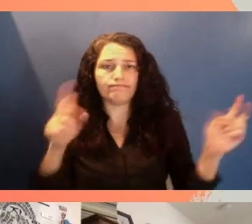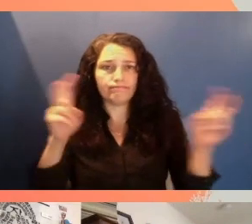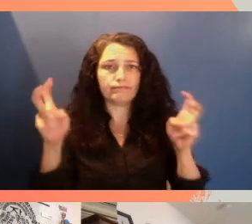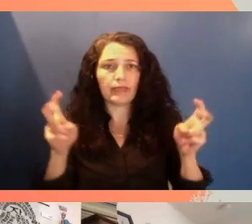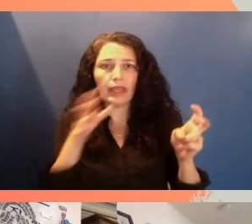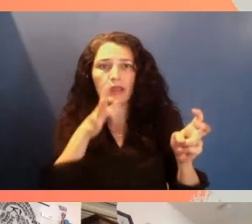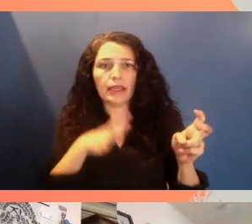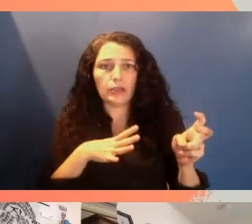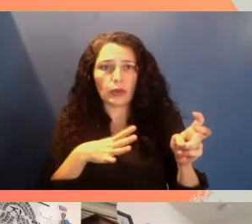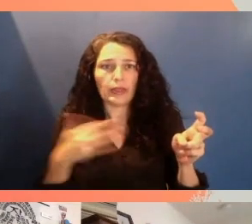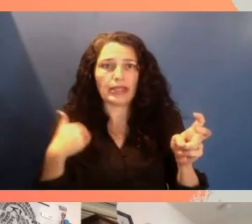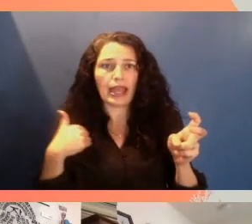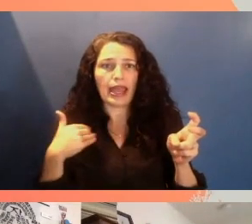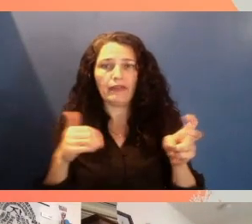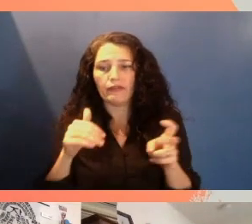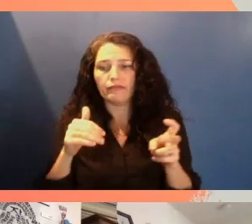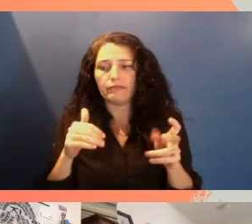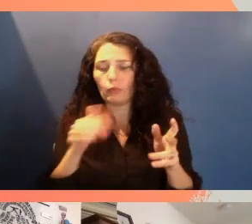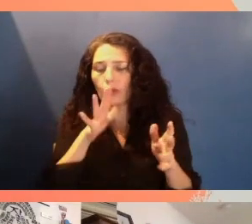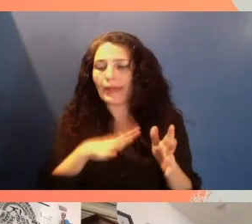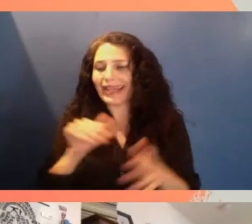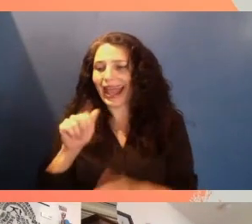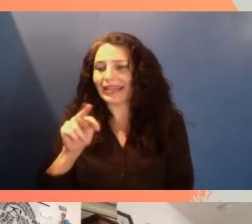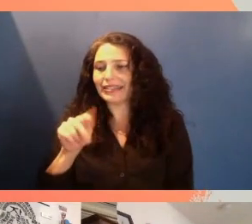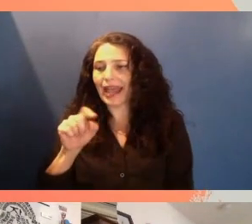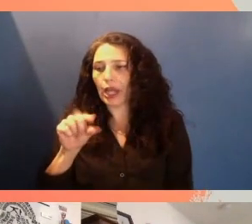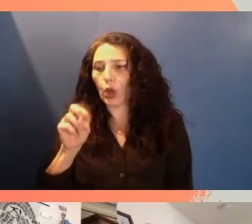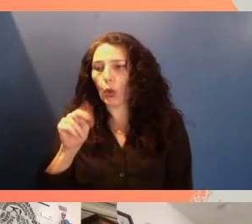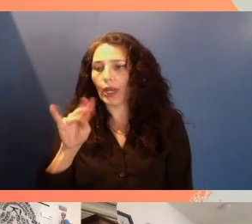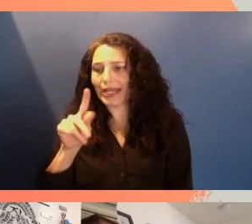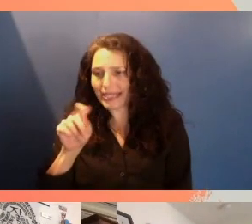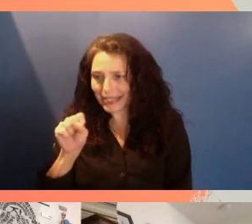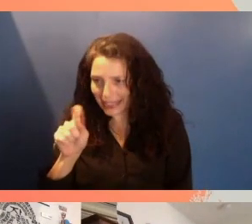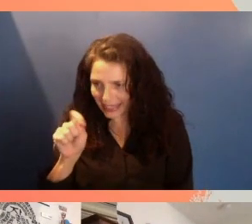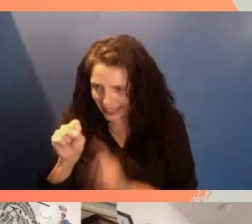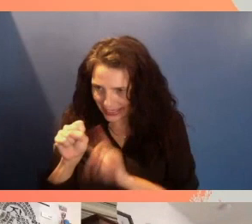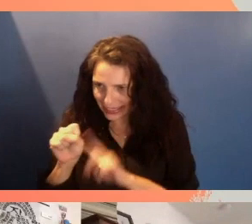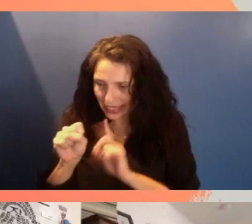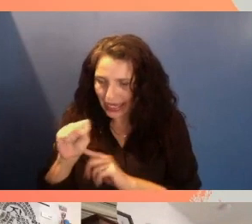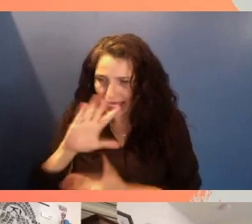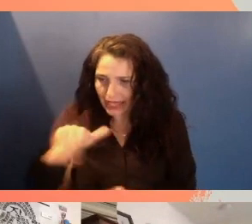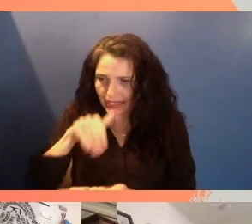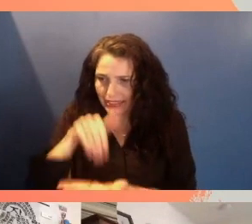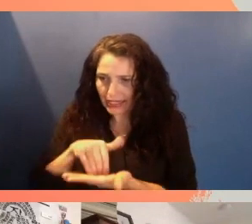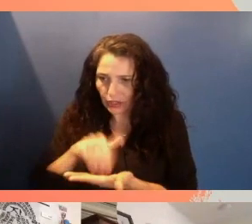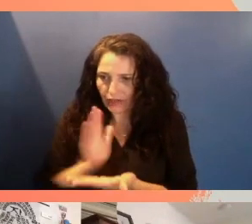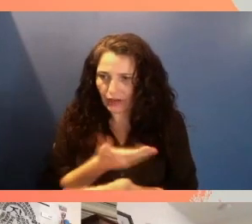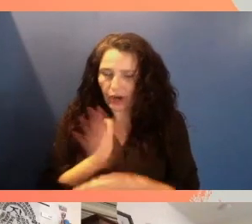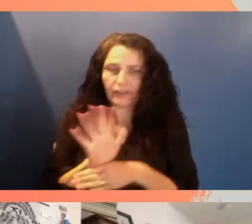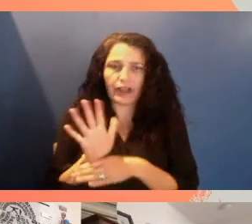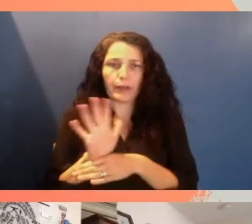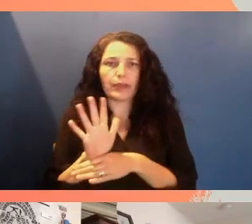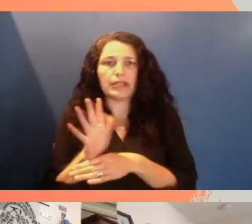at the center of our films. And for me, that was the gap that I was definitely looking to illuminate.